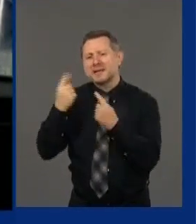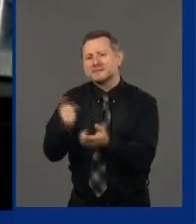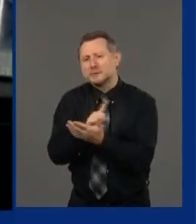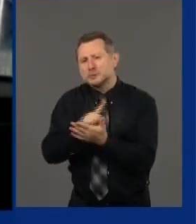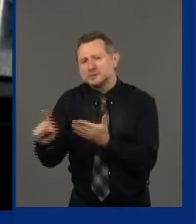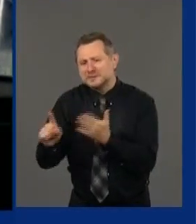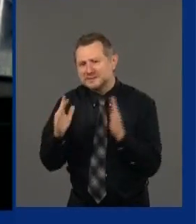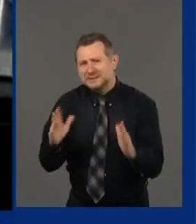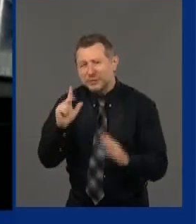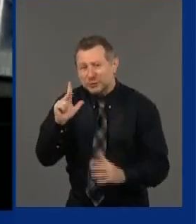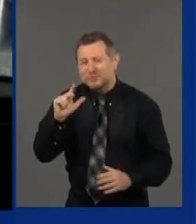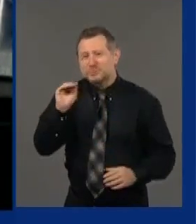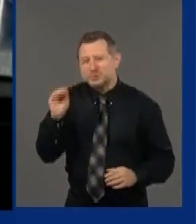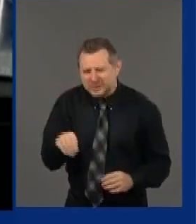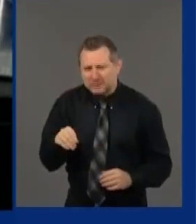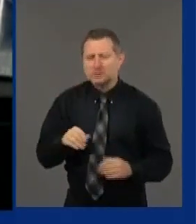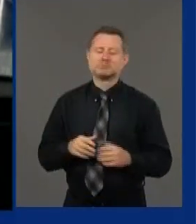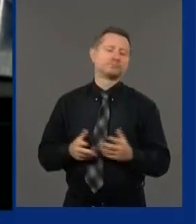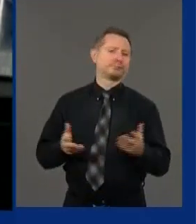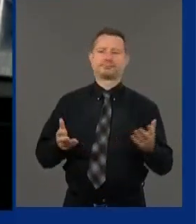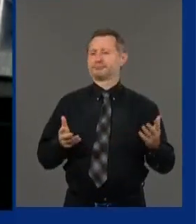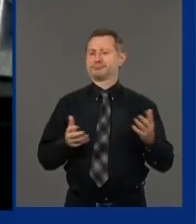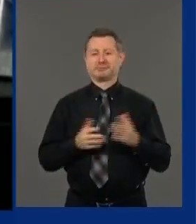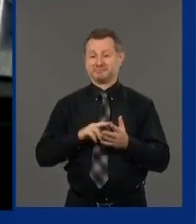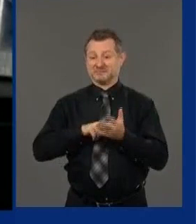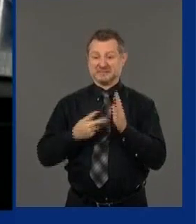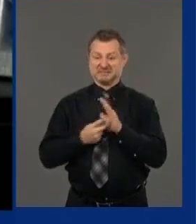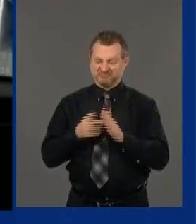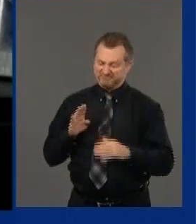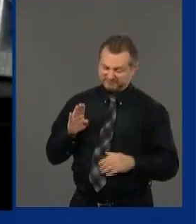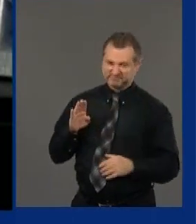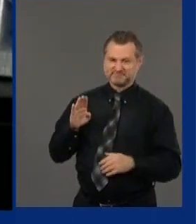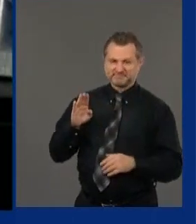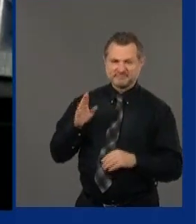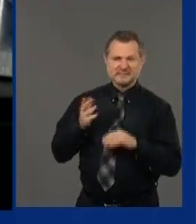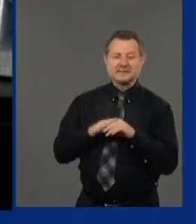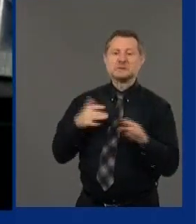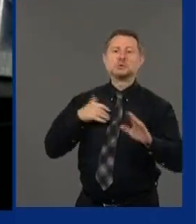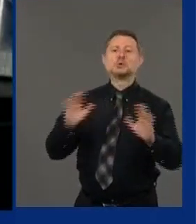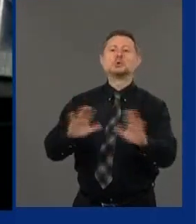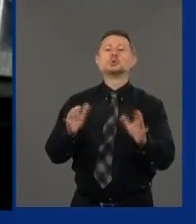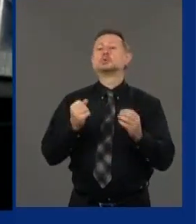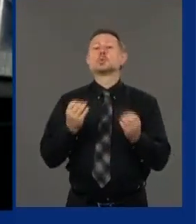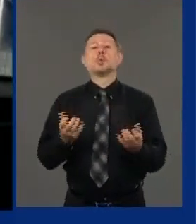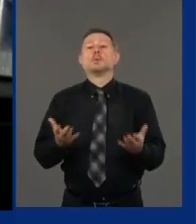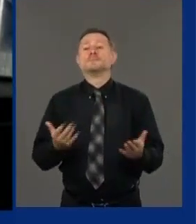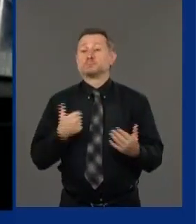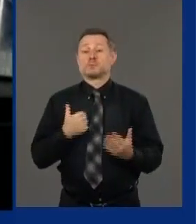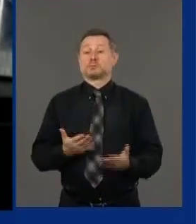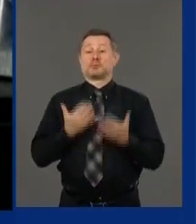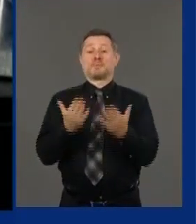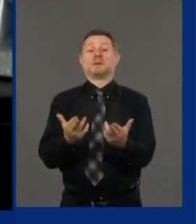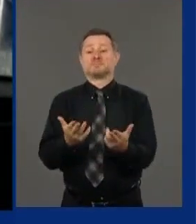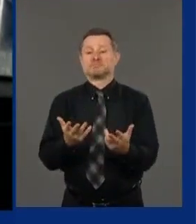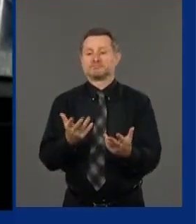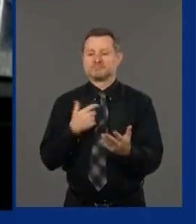AS OF YESTERDAY AFTERNOON, WE WERE UP ALMOST 23% OVER A WEEK PERIOD OF TIME. WE'RE HEADED IN THE WRONG